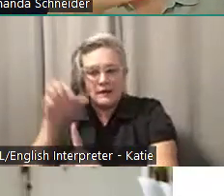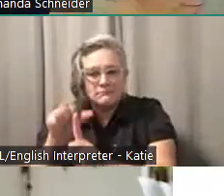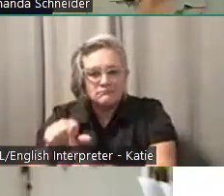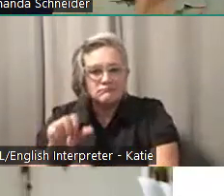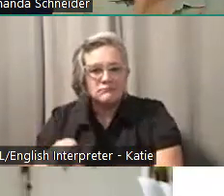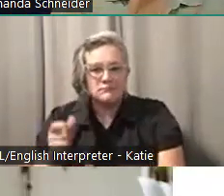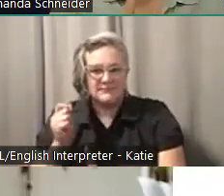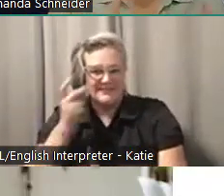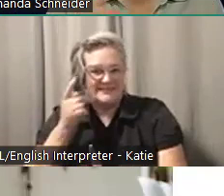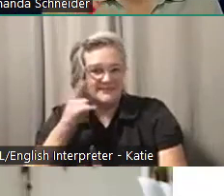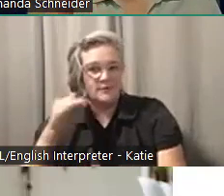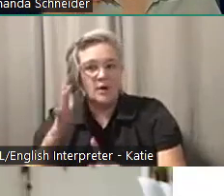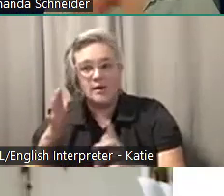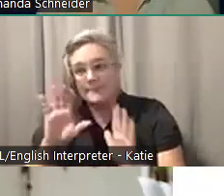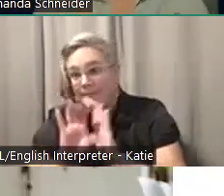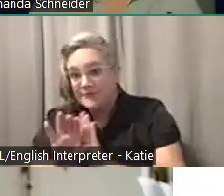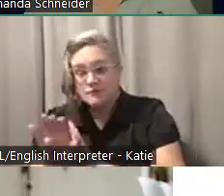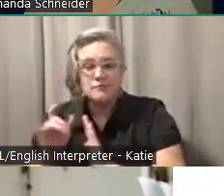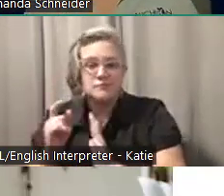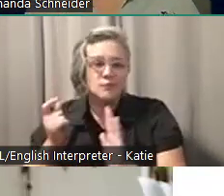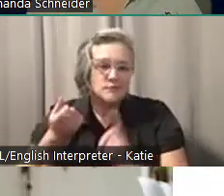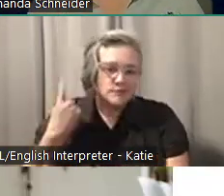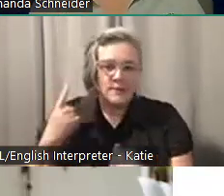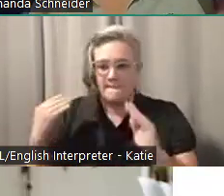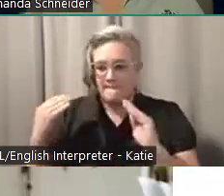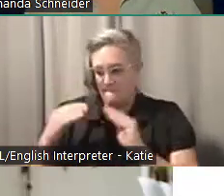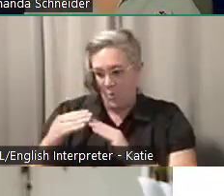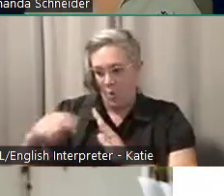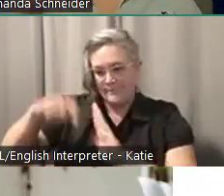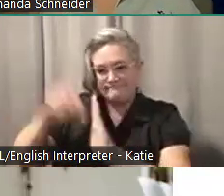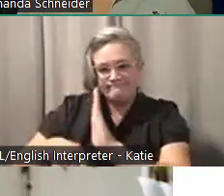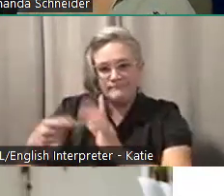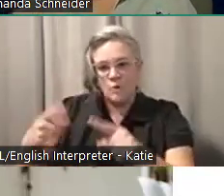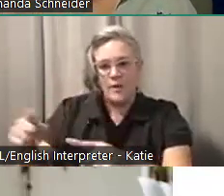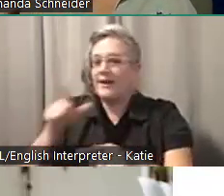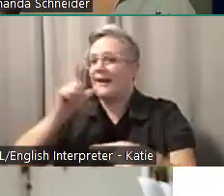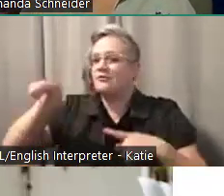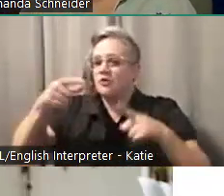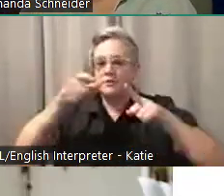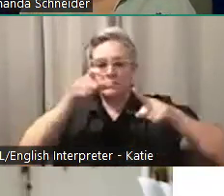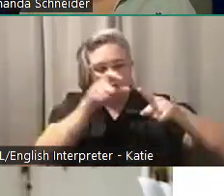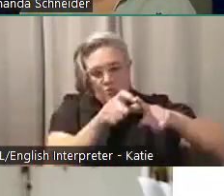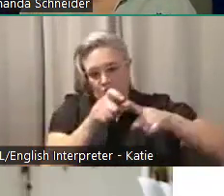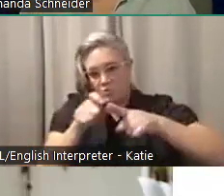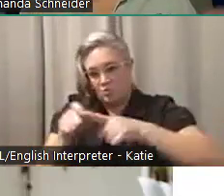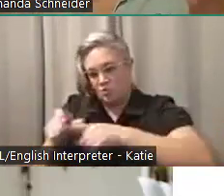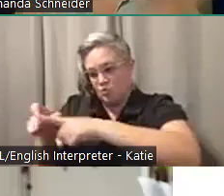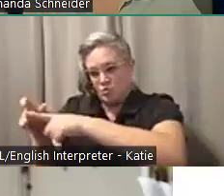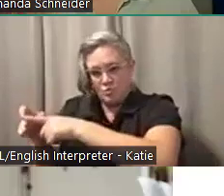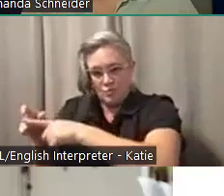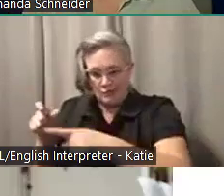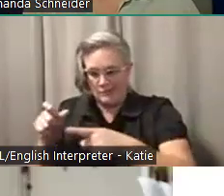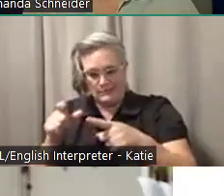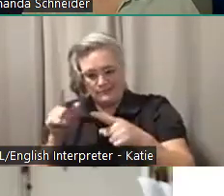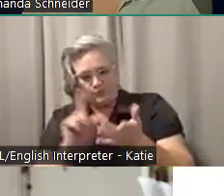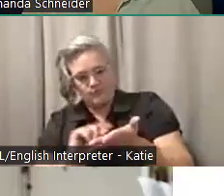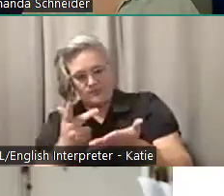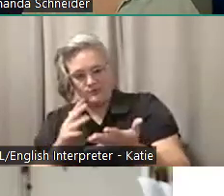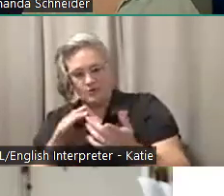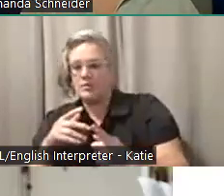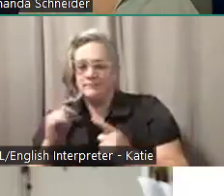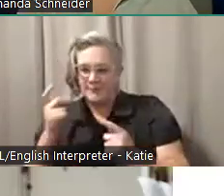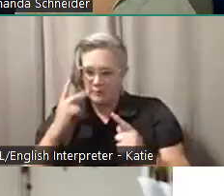seeing that in the pictures, or understanding that there's more going on in the story than only the printed text. And so we have to look at all those clues together.